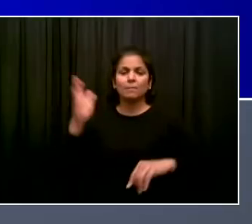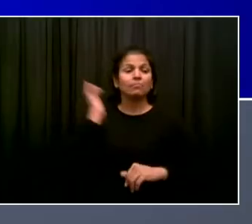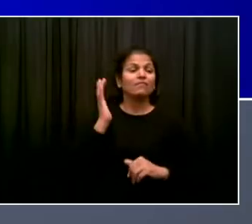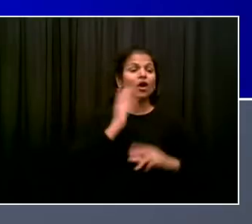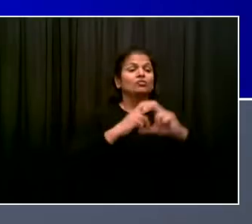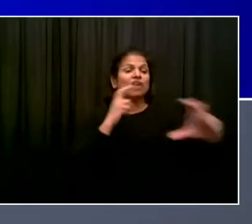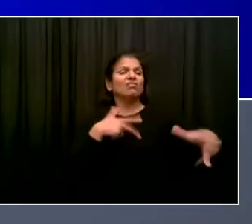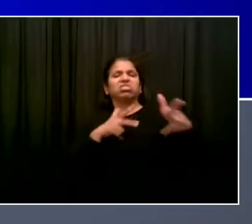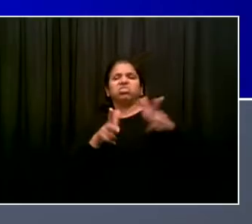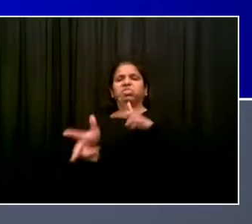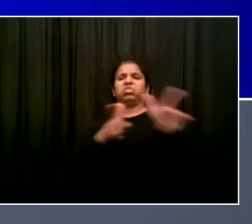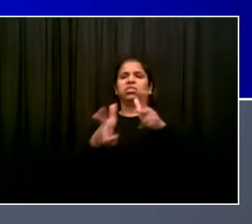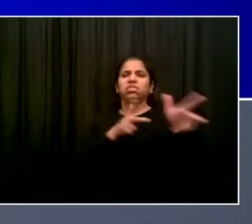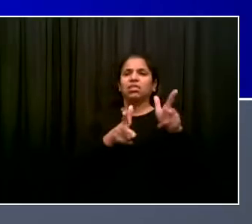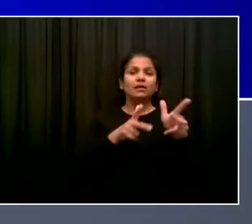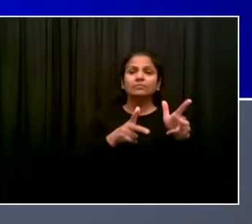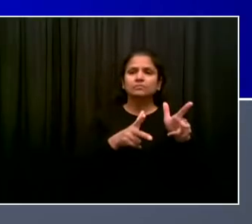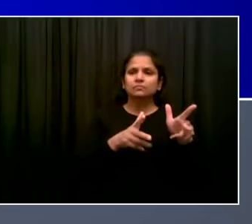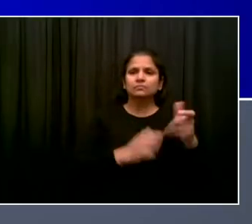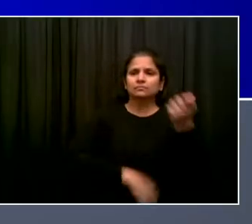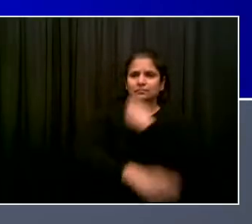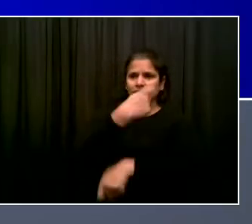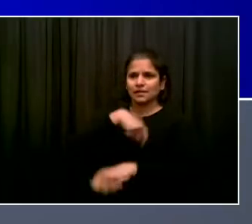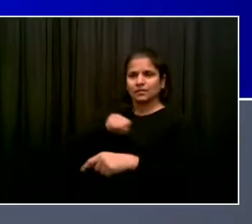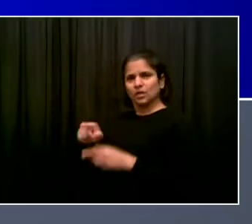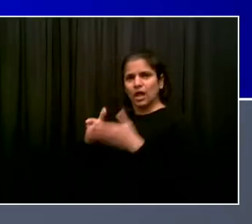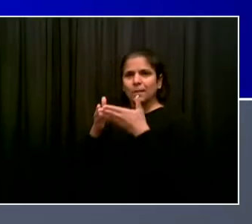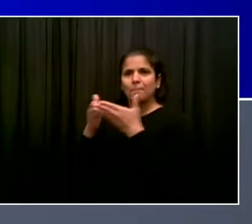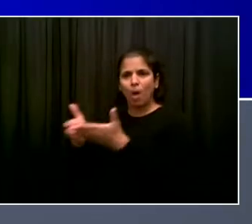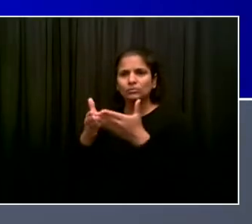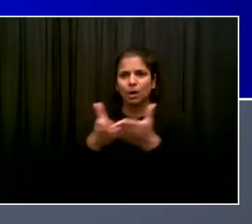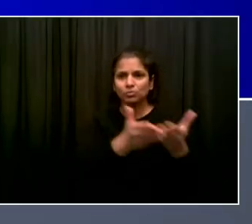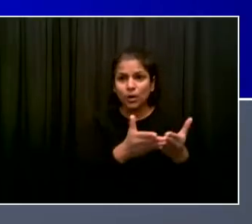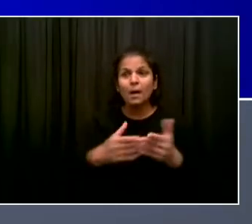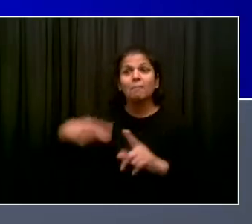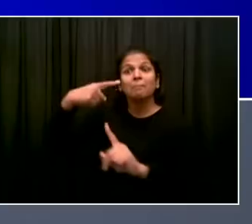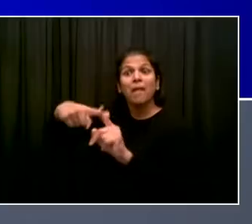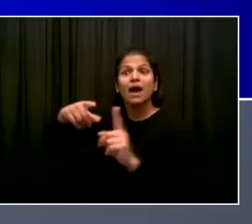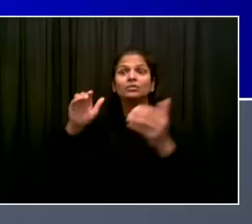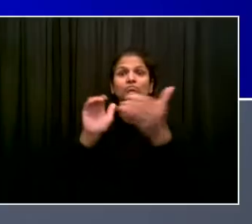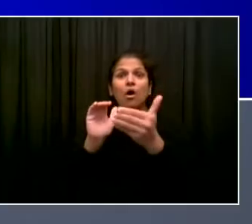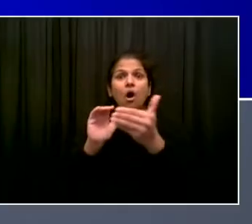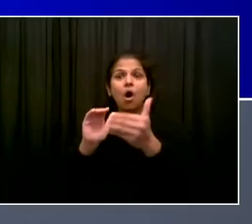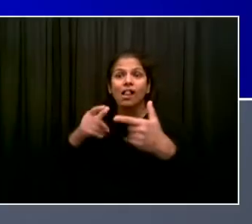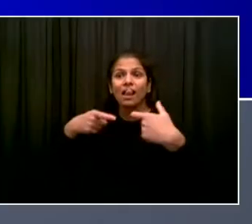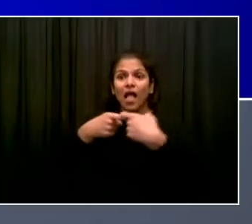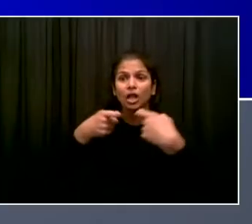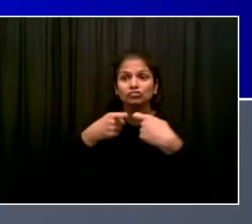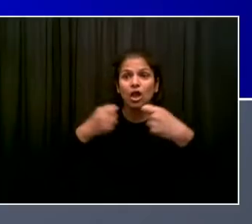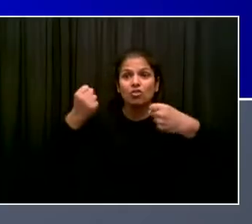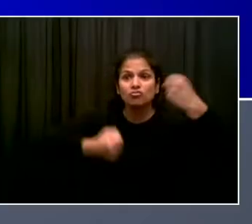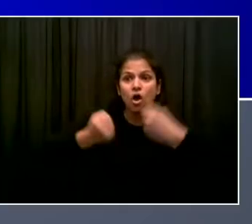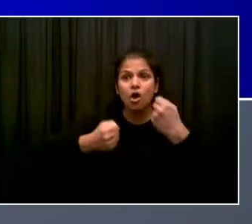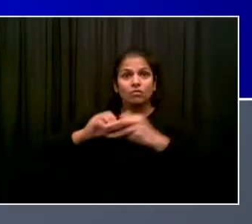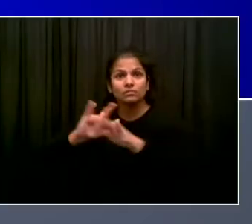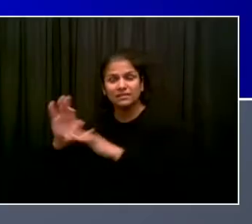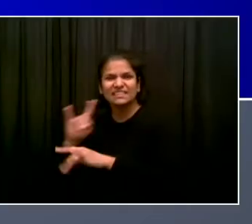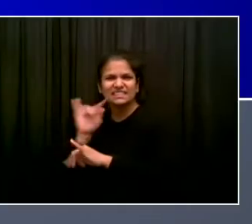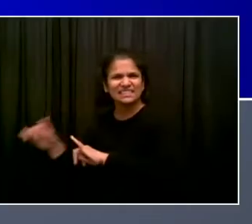FOCUSED ON CHANGING THE PARADIGM. WE HAVE TO CHANGE THE PARADIGM WITH